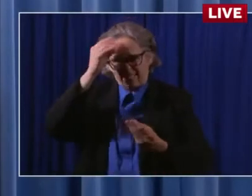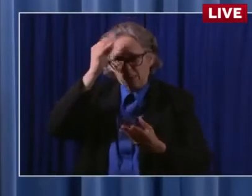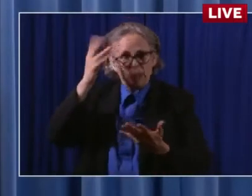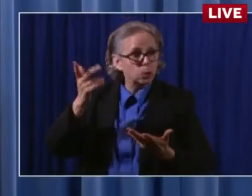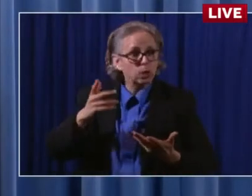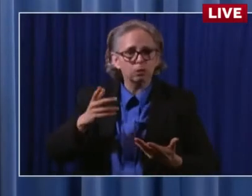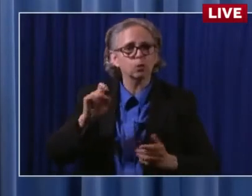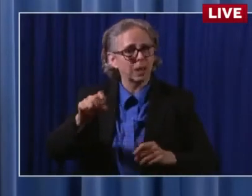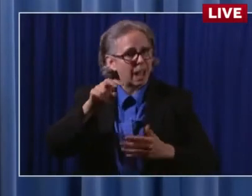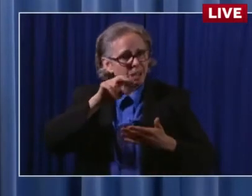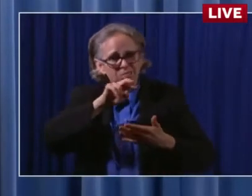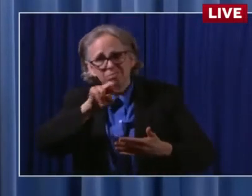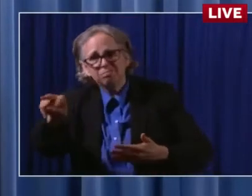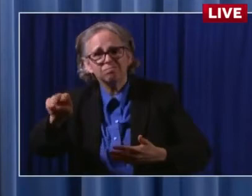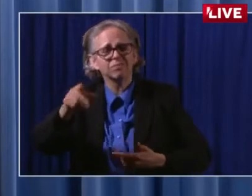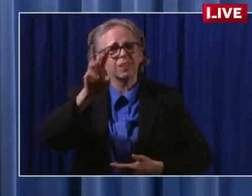SUMMARIZATION OF THE COUNTIES.